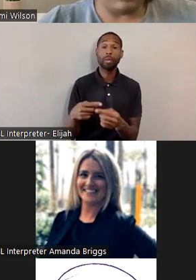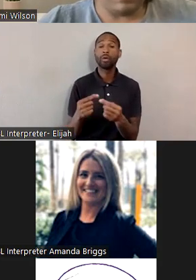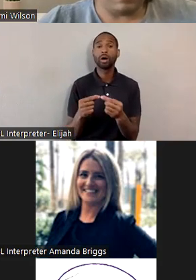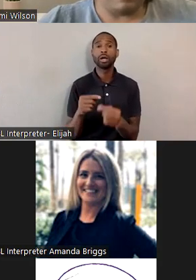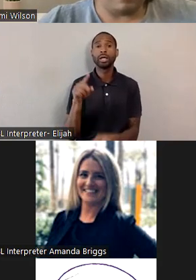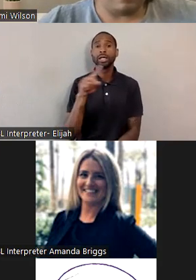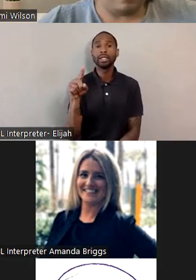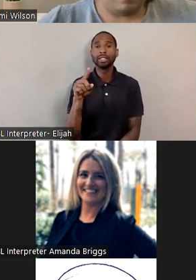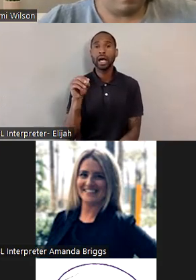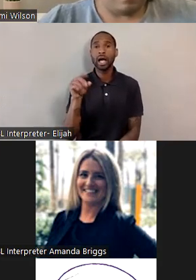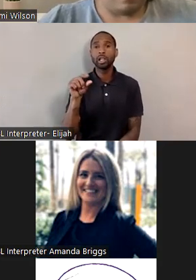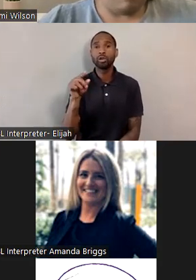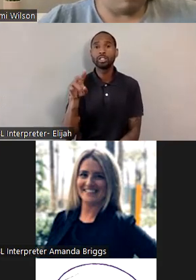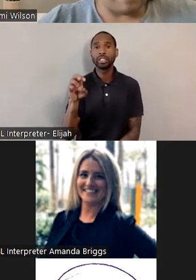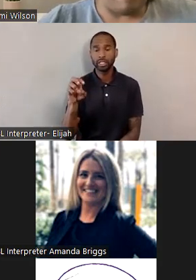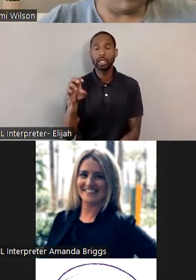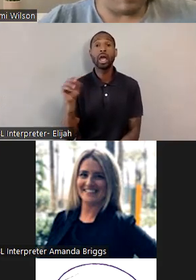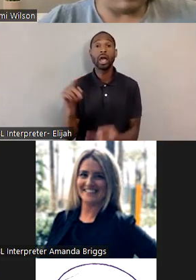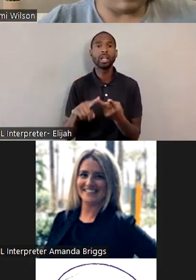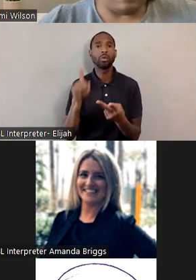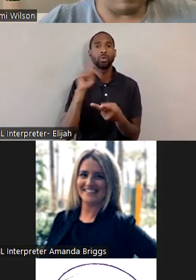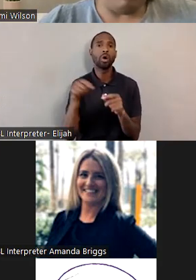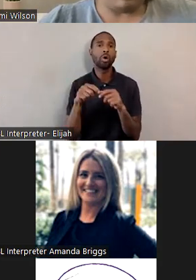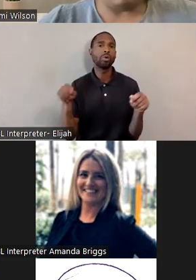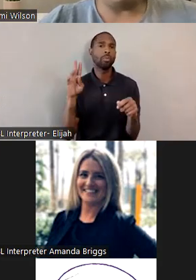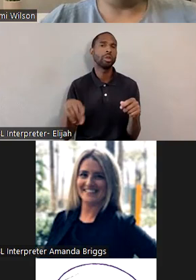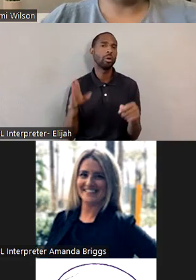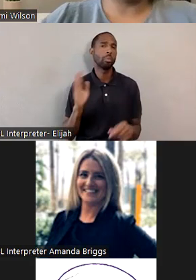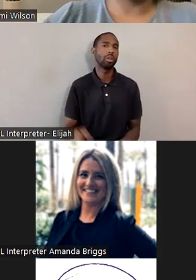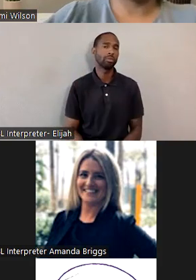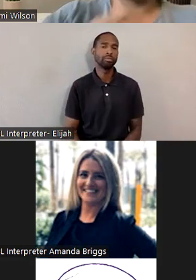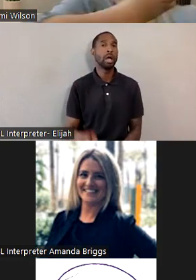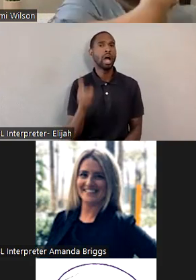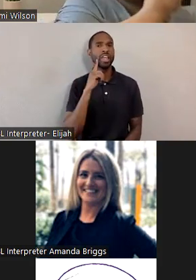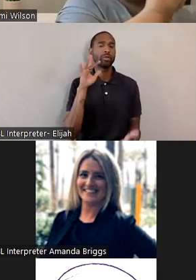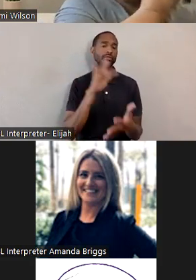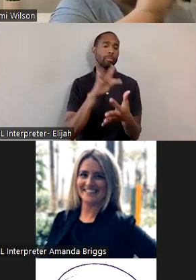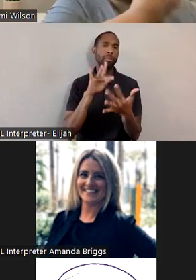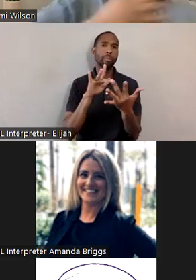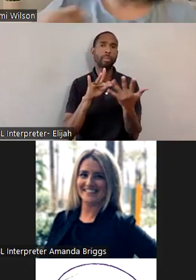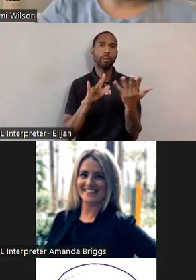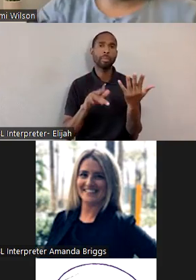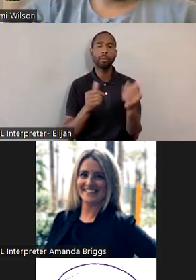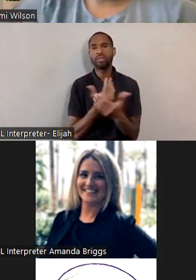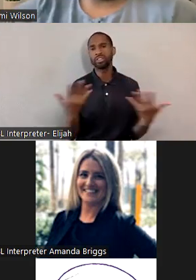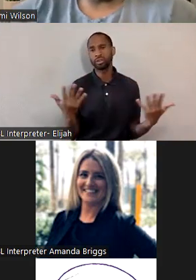and then I will wrap things up. I think we've touched on everything else.